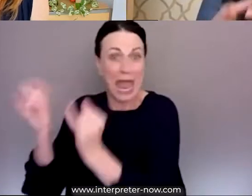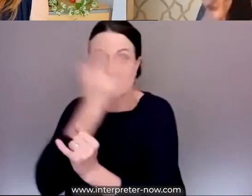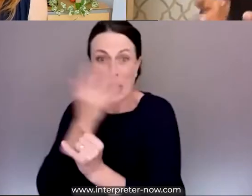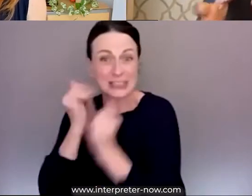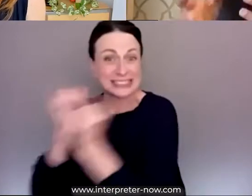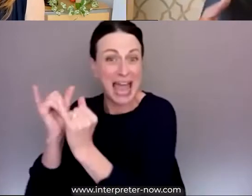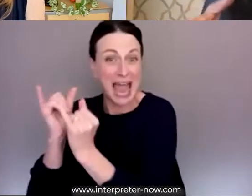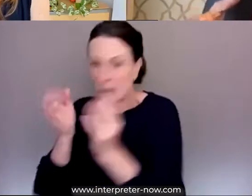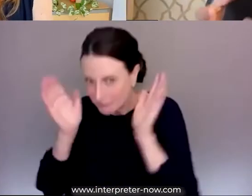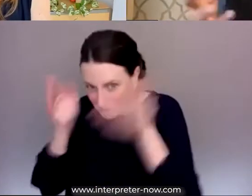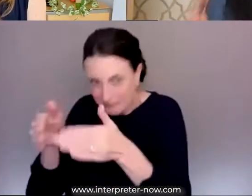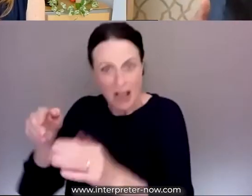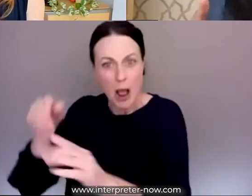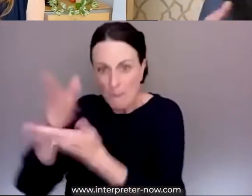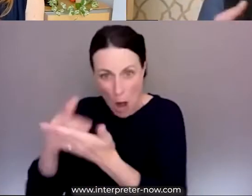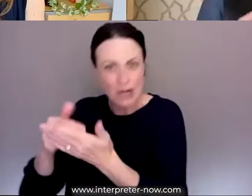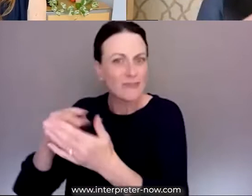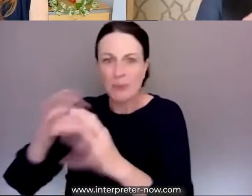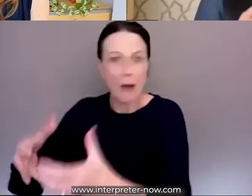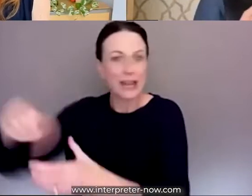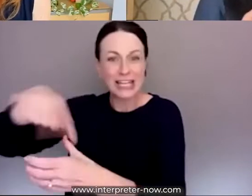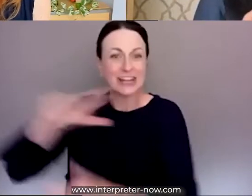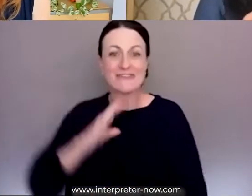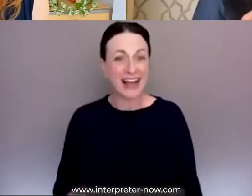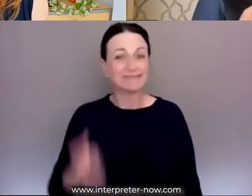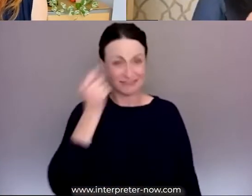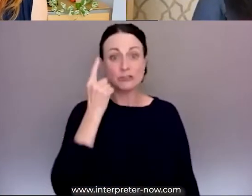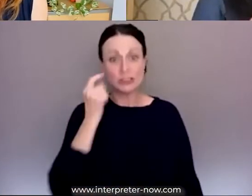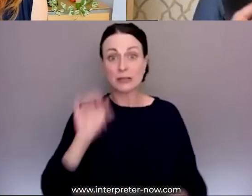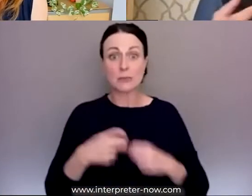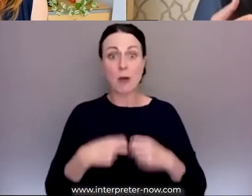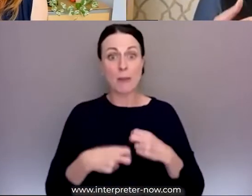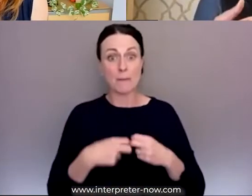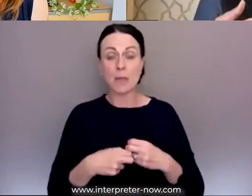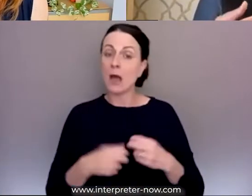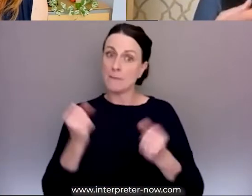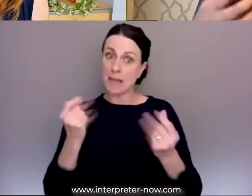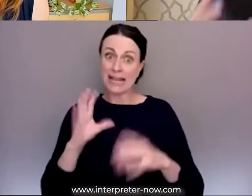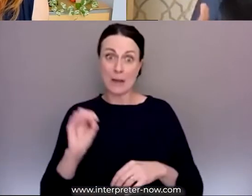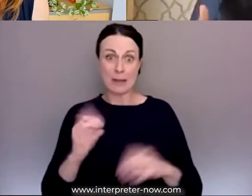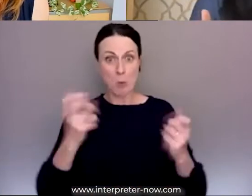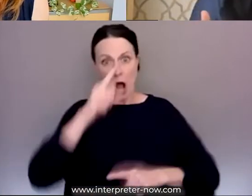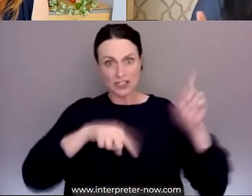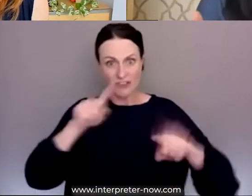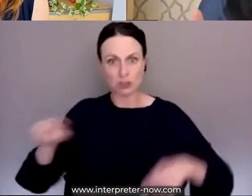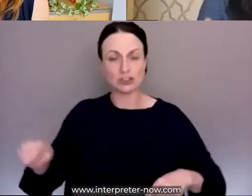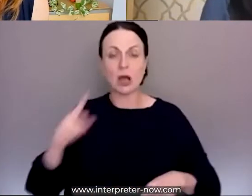We understand that that's a problem. And so, you have a lot of companies that work to diversify, maybe for the bottom-line reason.